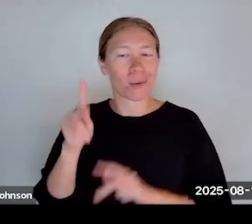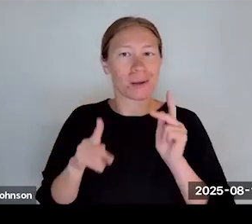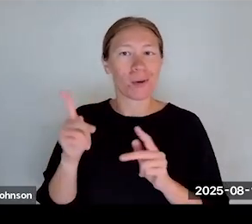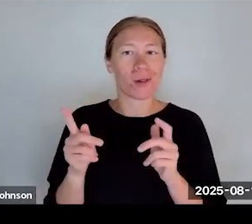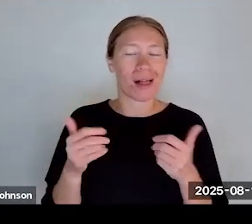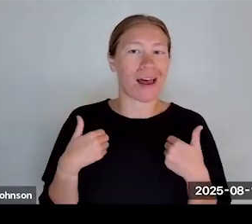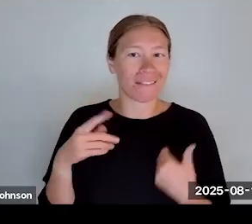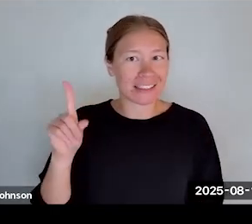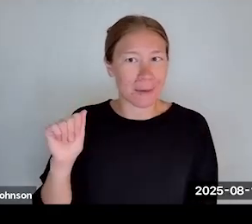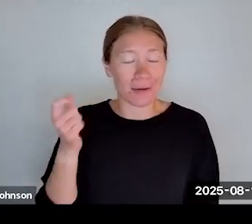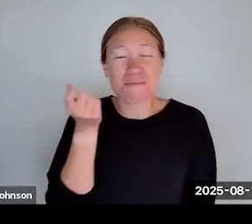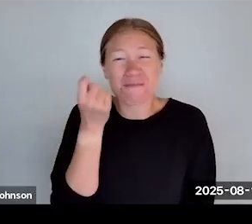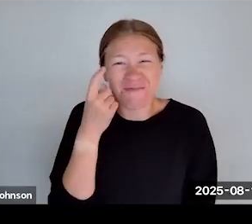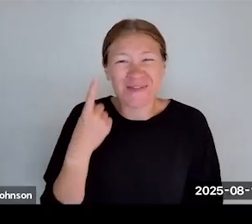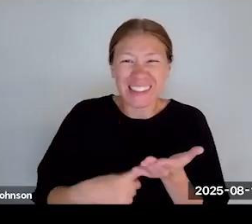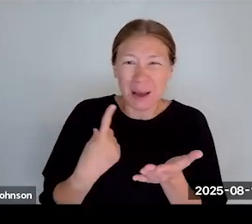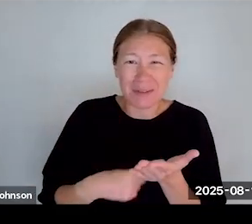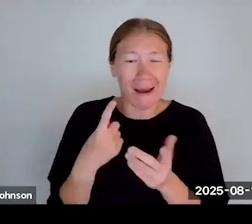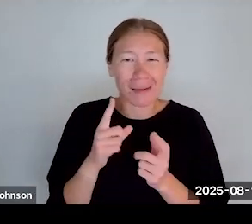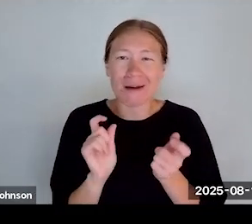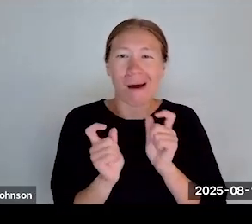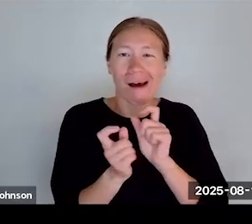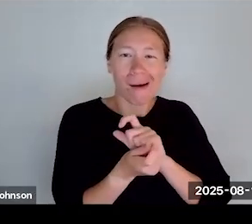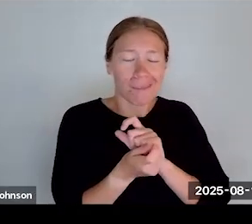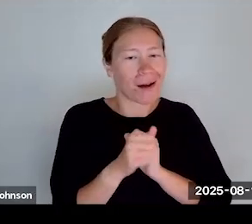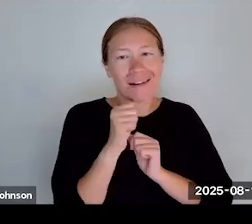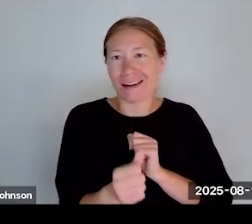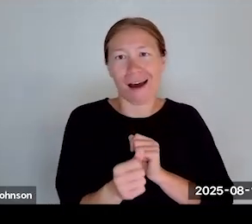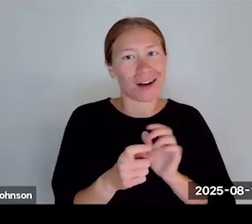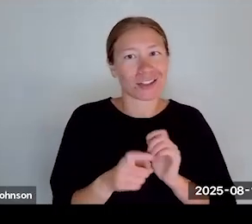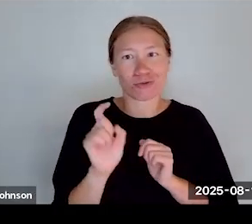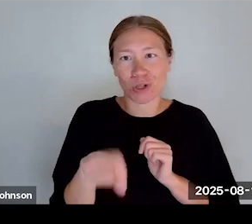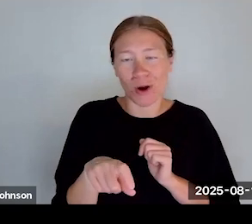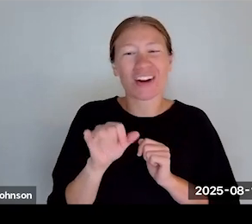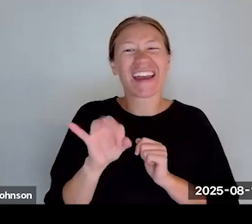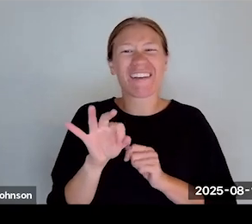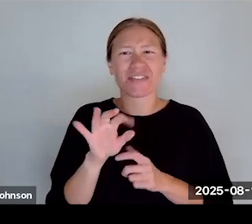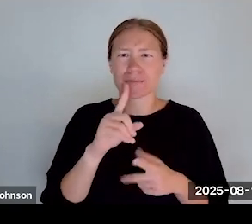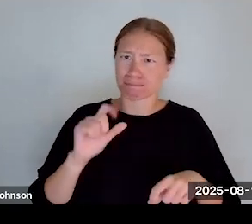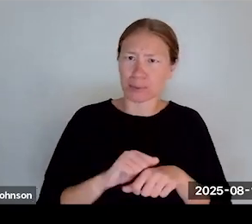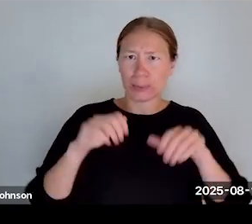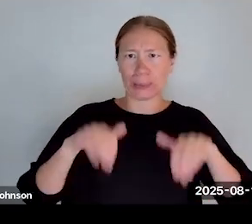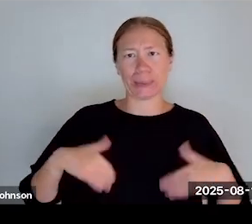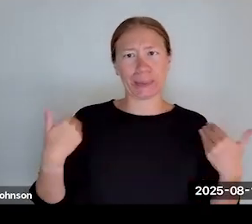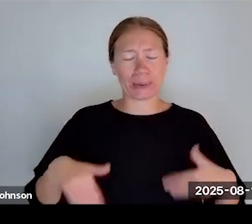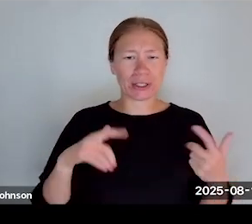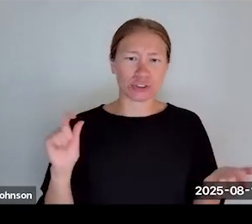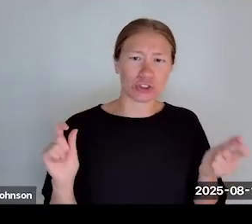However, sometimes these modifications may not be necessary if they fundamentally alter the nature of the service, program, or activity.